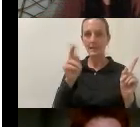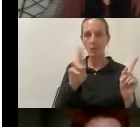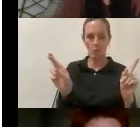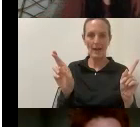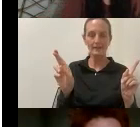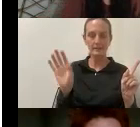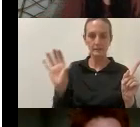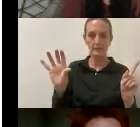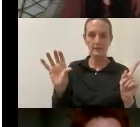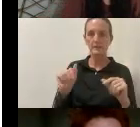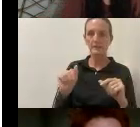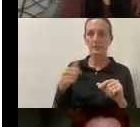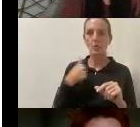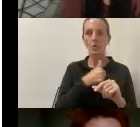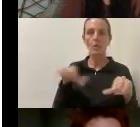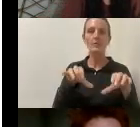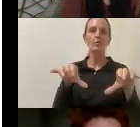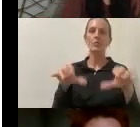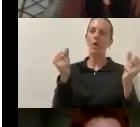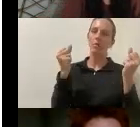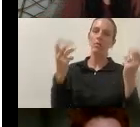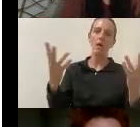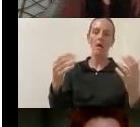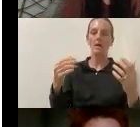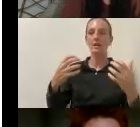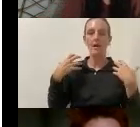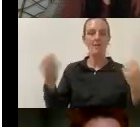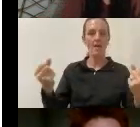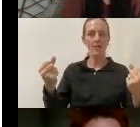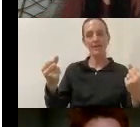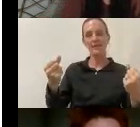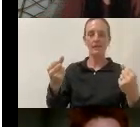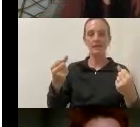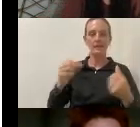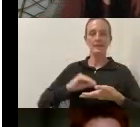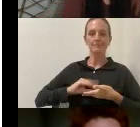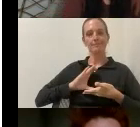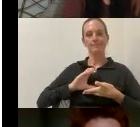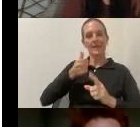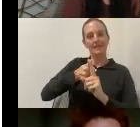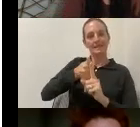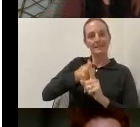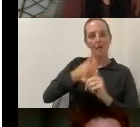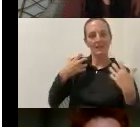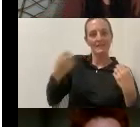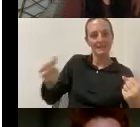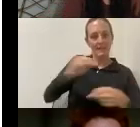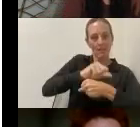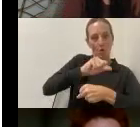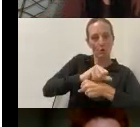that we do a lot of healthy self-esteem work because we really strive to create more champions.